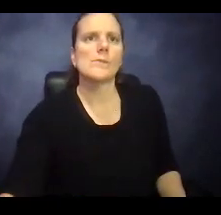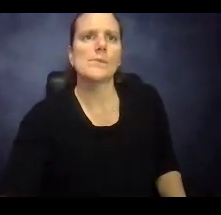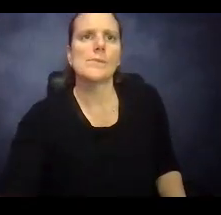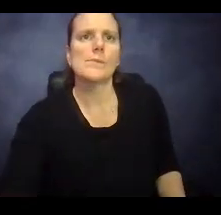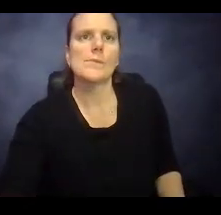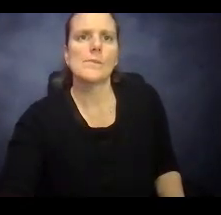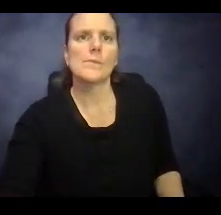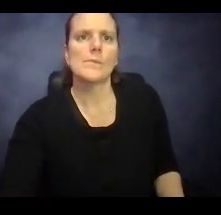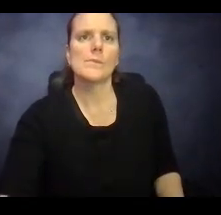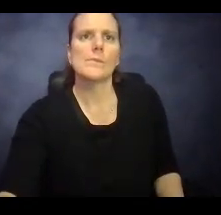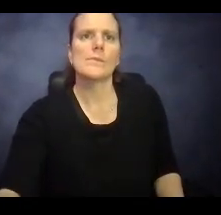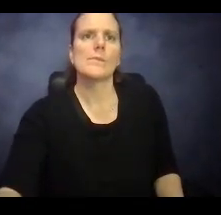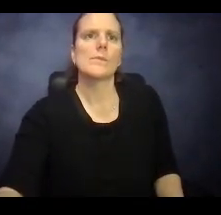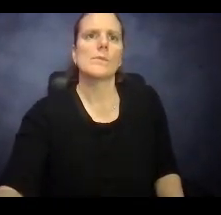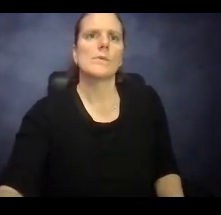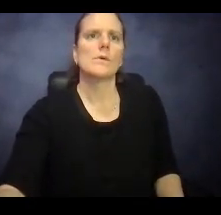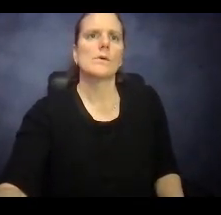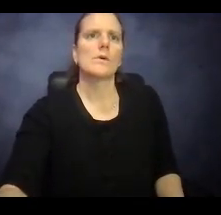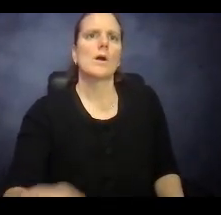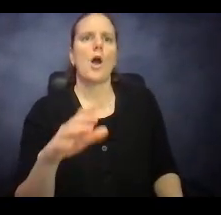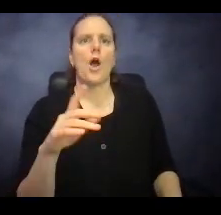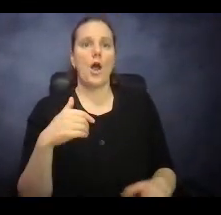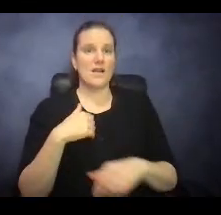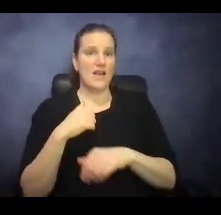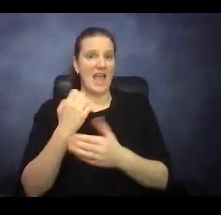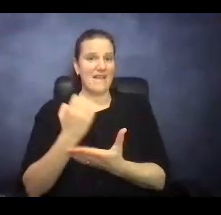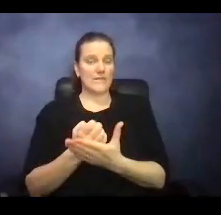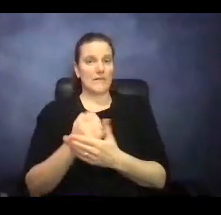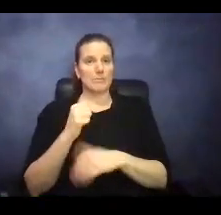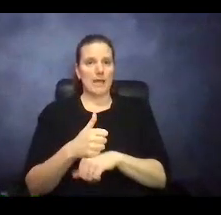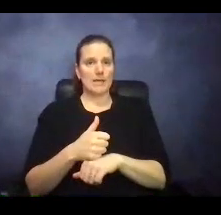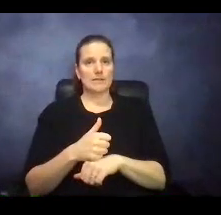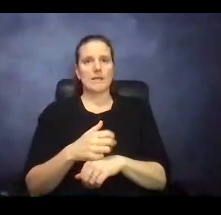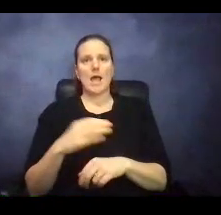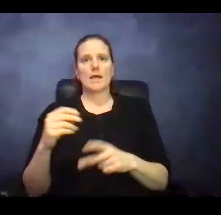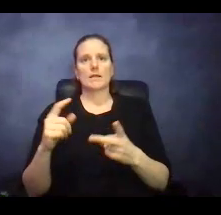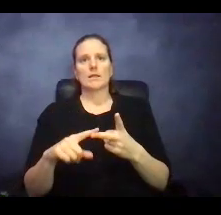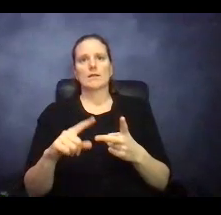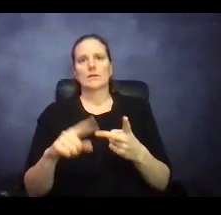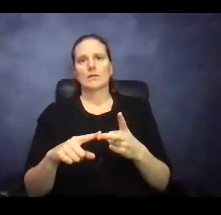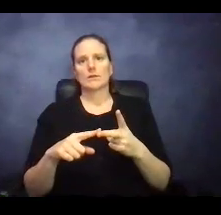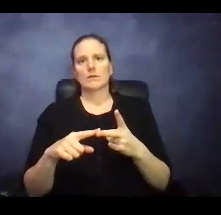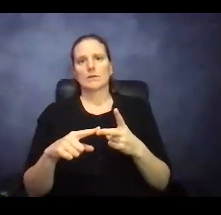Yes. And what are your thoughts of clean nutrition in relation to increased cases of disordered eating?